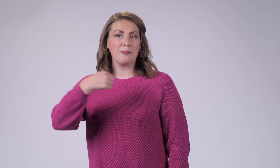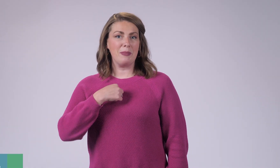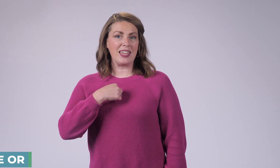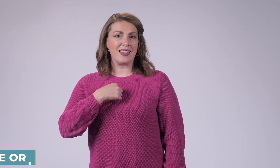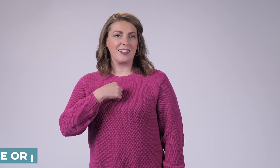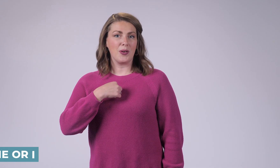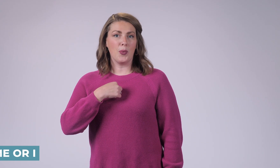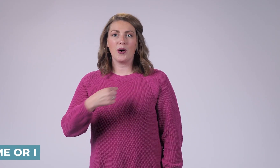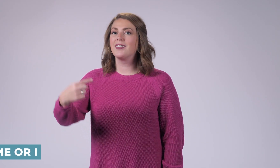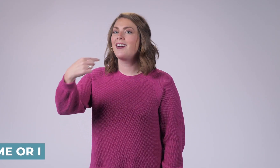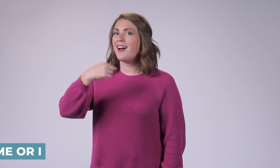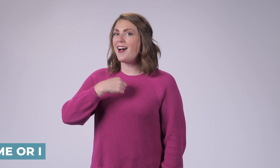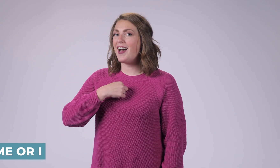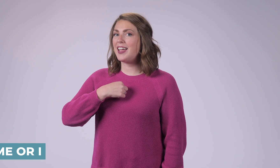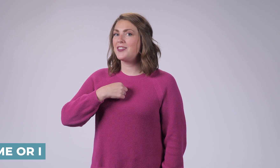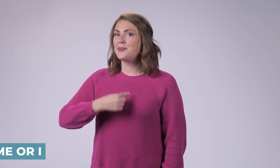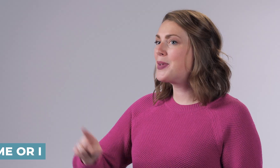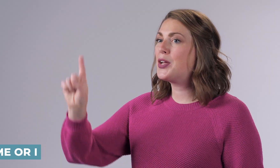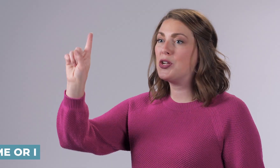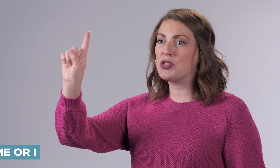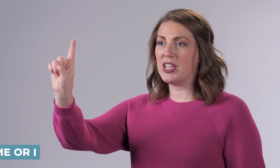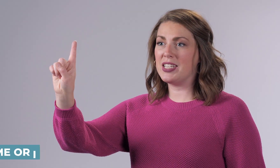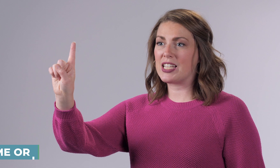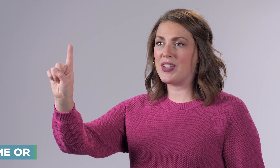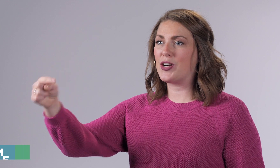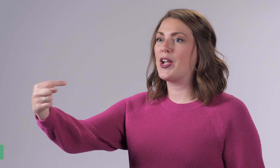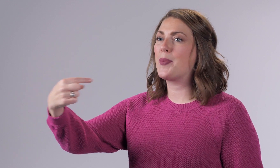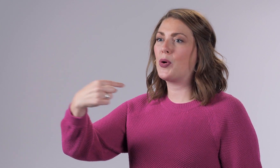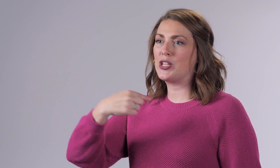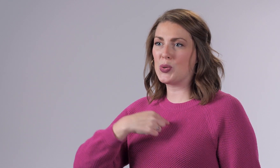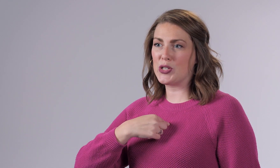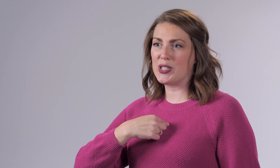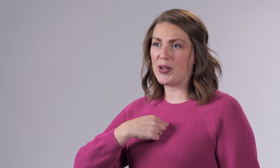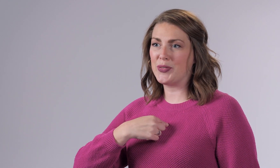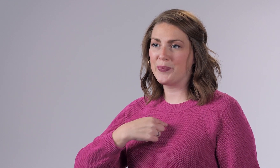me or I use your index finger and pointed toward yourself.